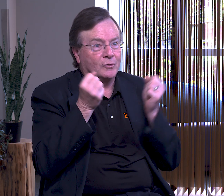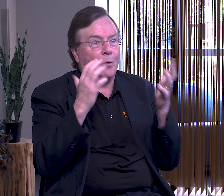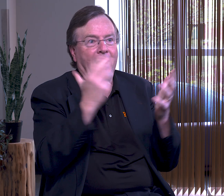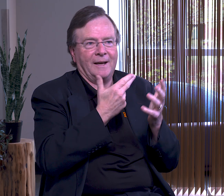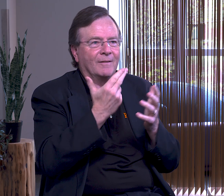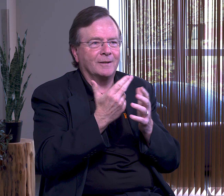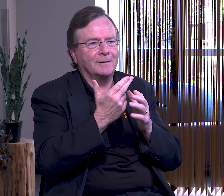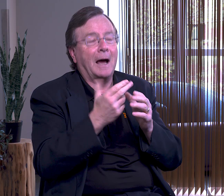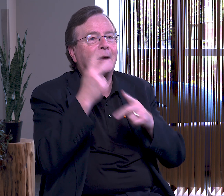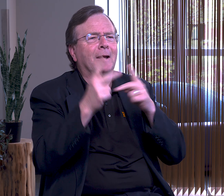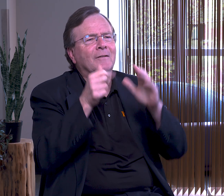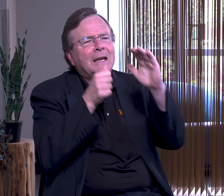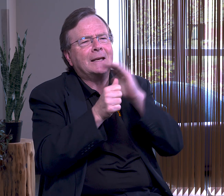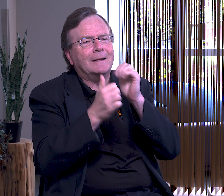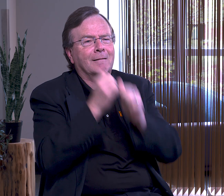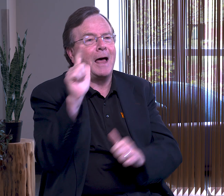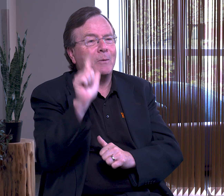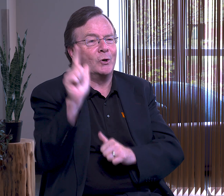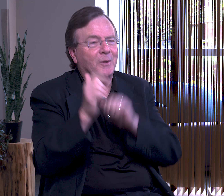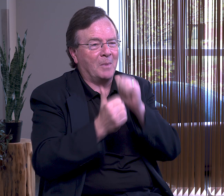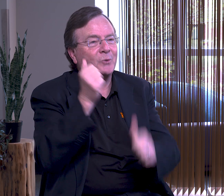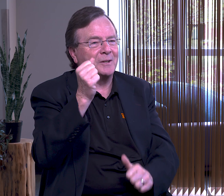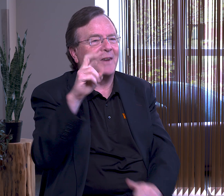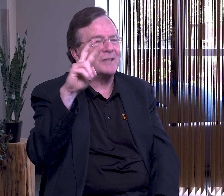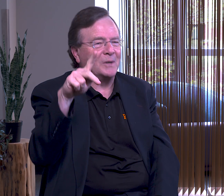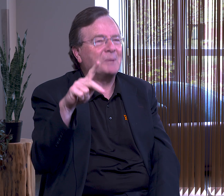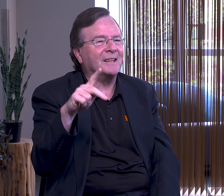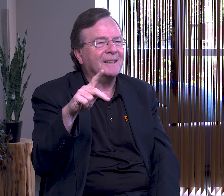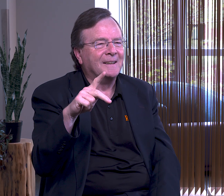So many of us- I hid in the library, during most of SVP.